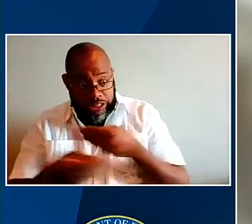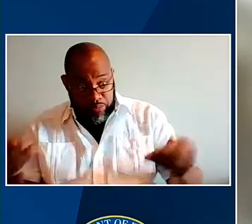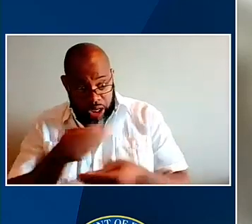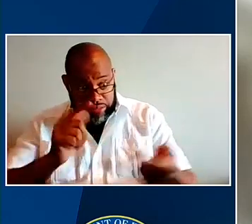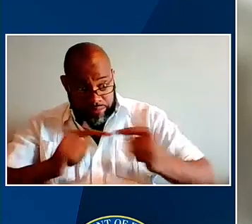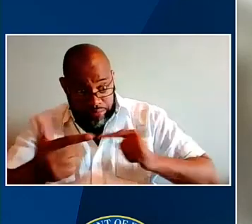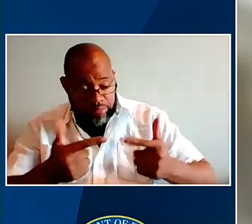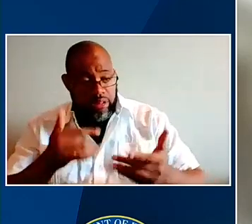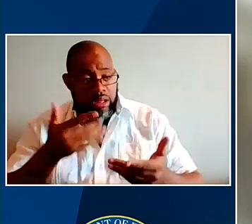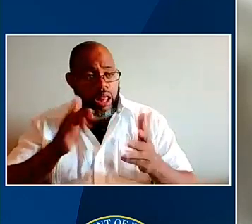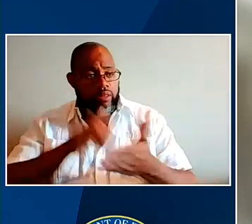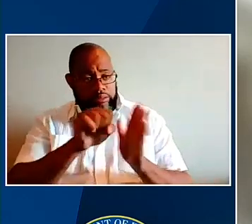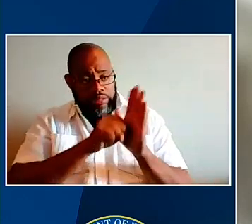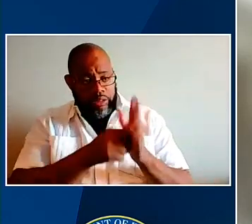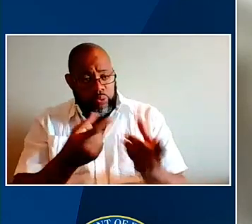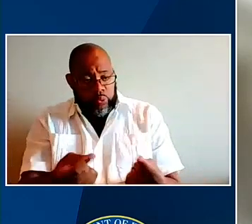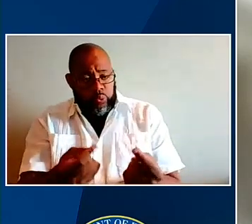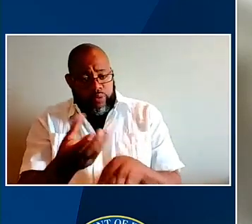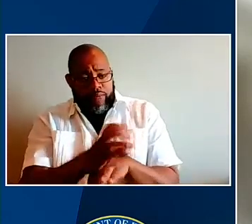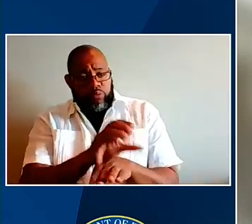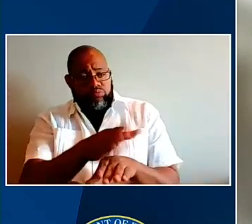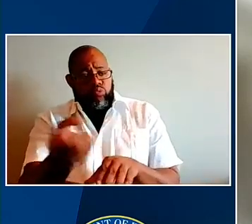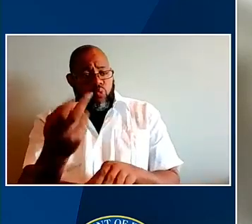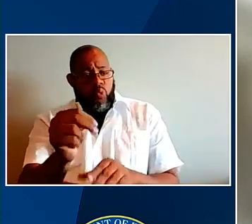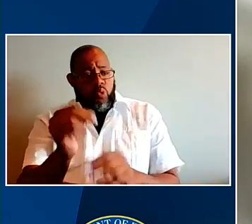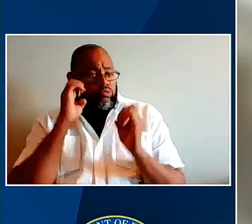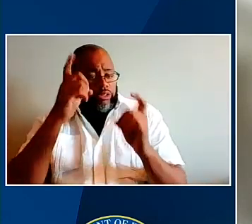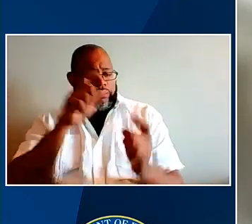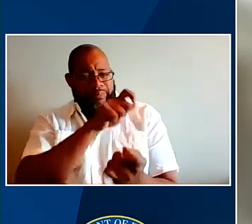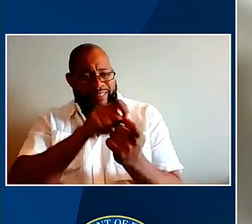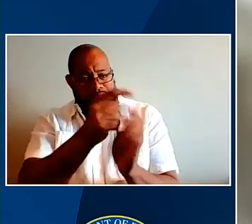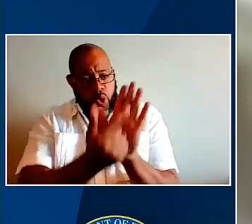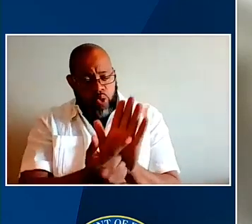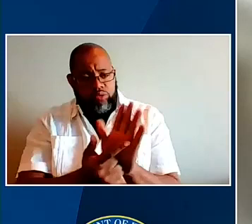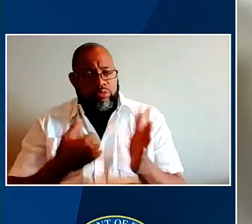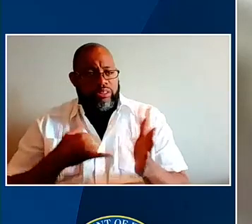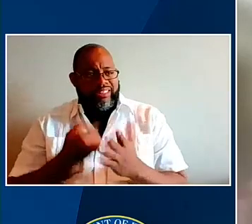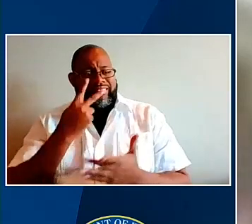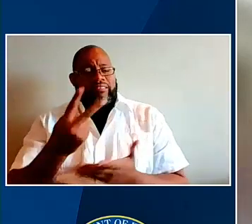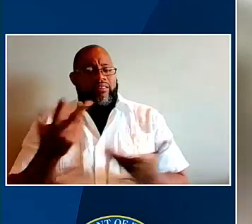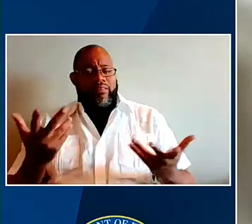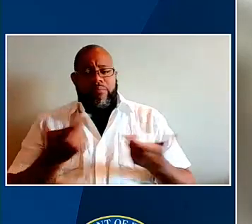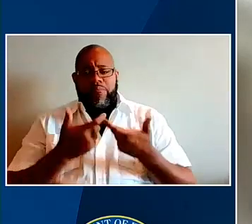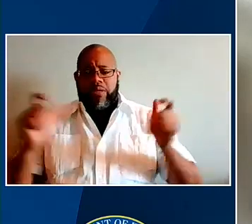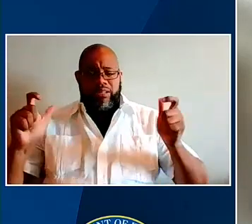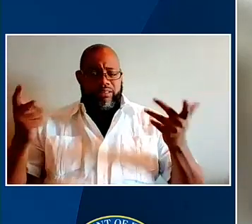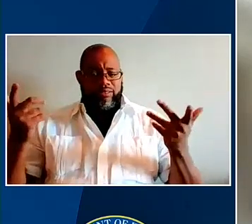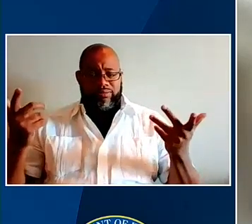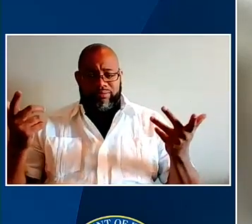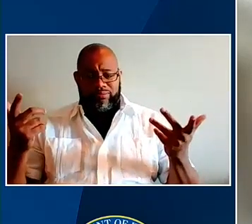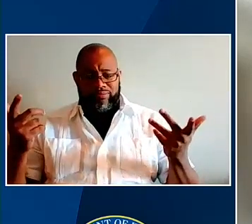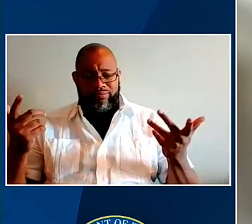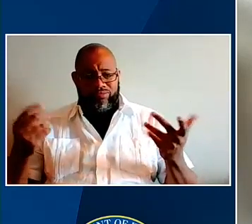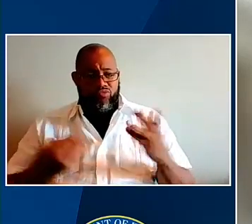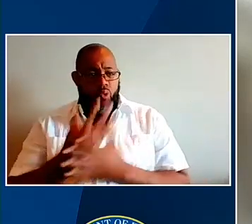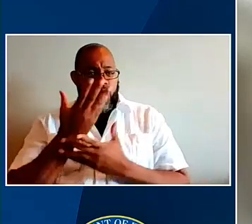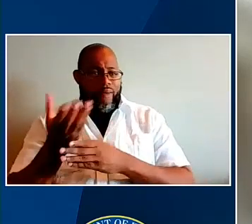to enforce their education-specific laws, we're just going to see a big, you know, growth of enforcement actions.